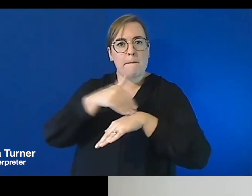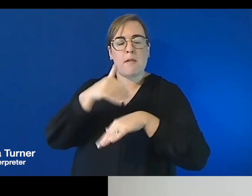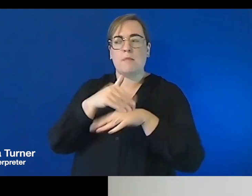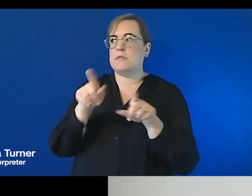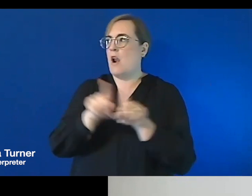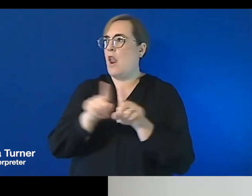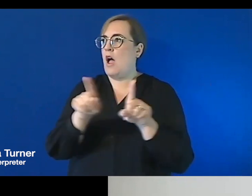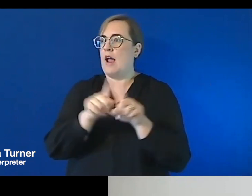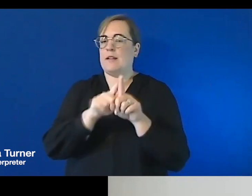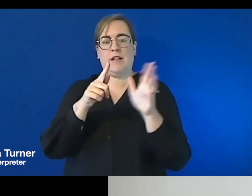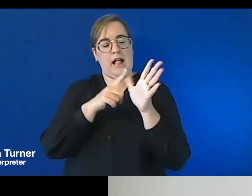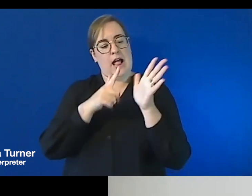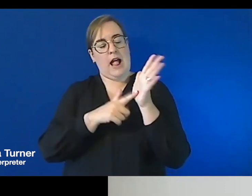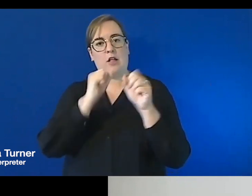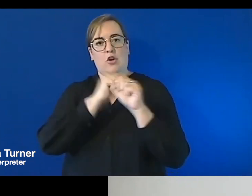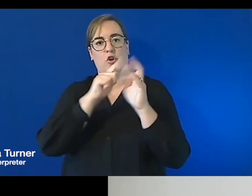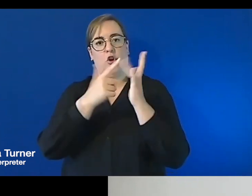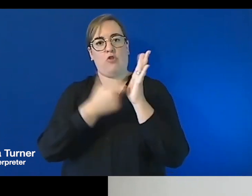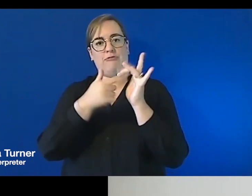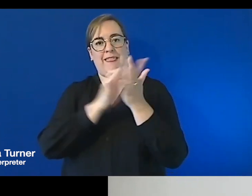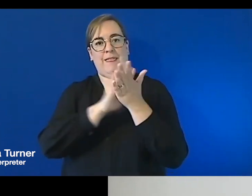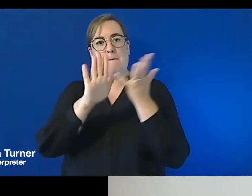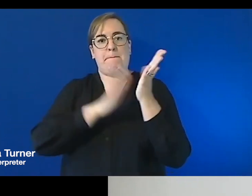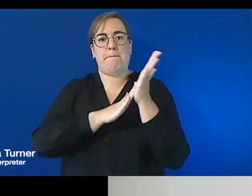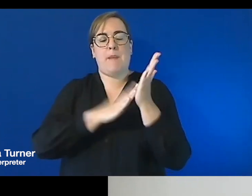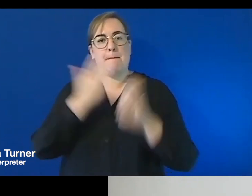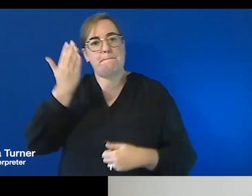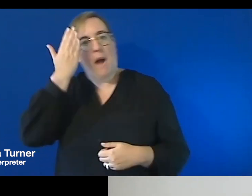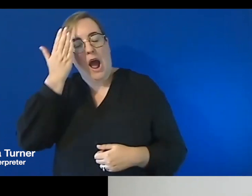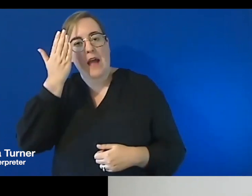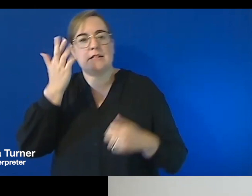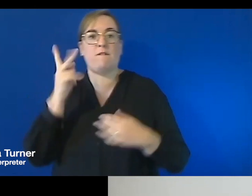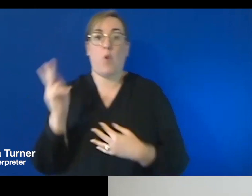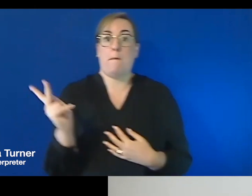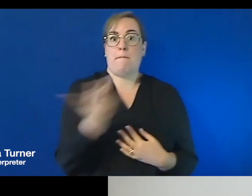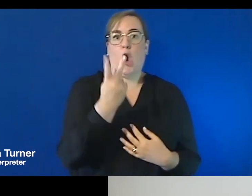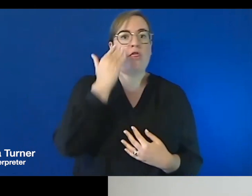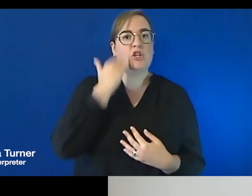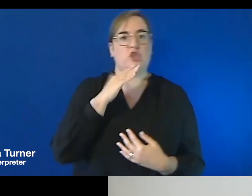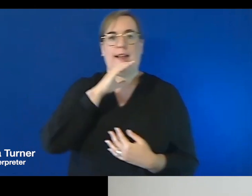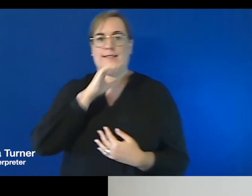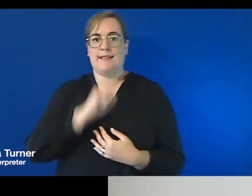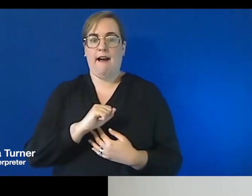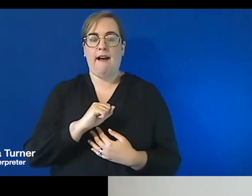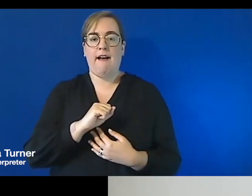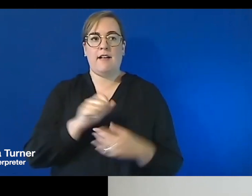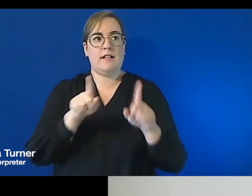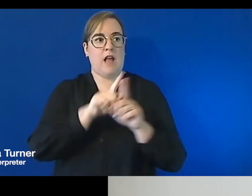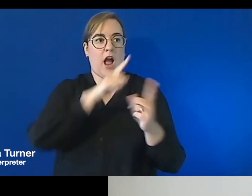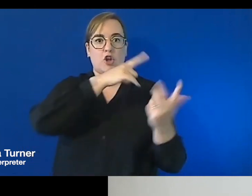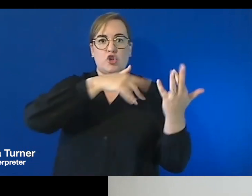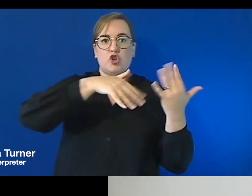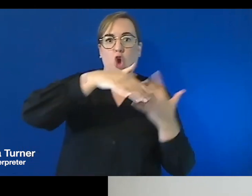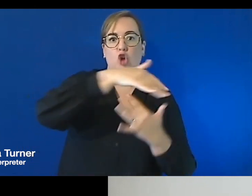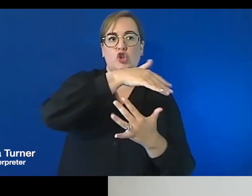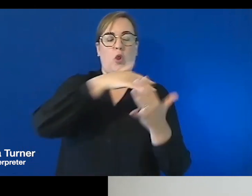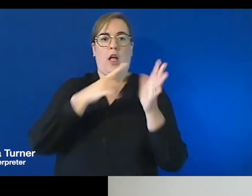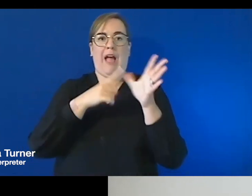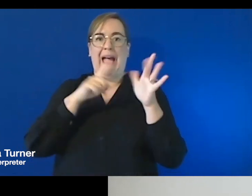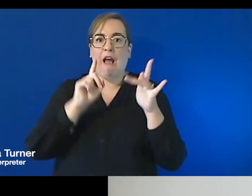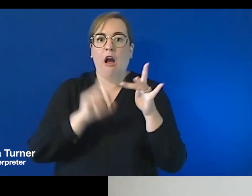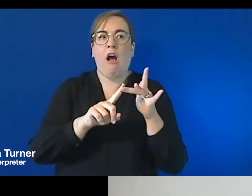for both genders, the black box and transparency problems related to social robots, AI, platforms,